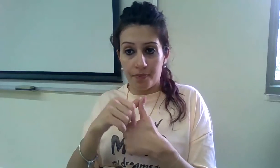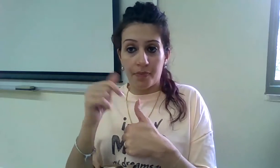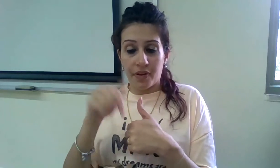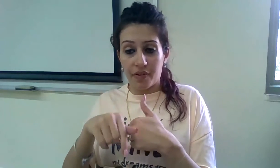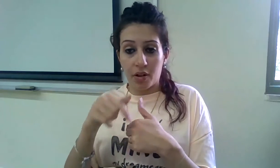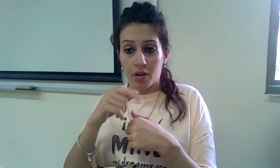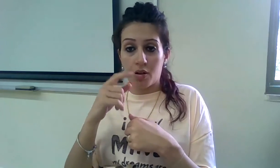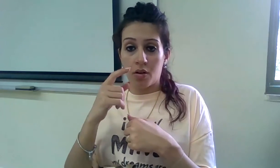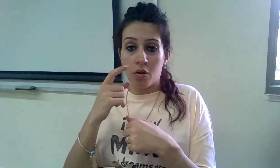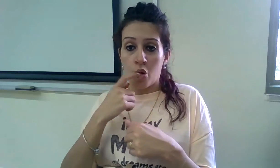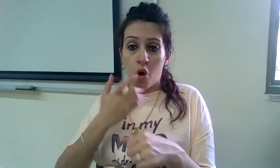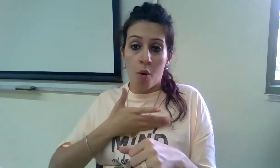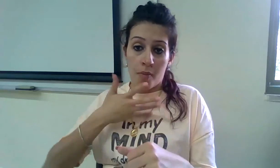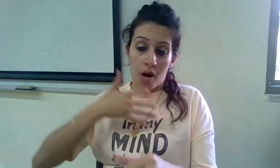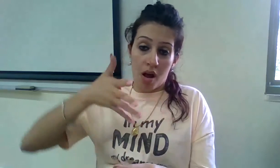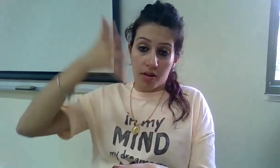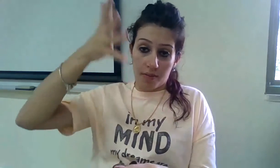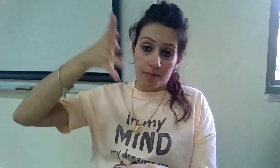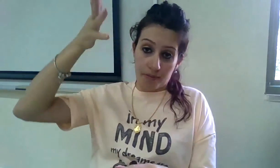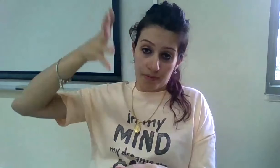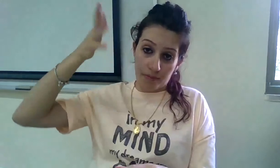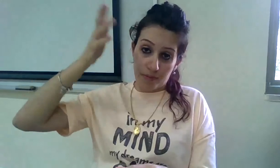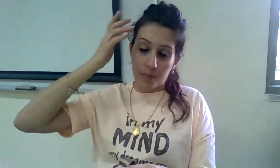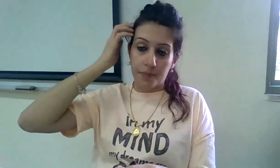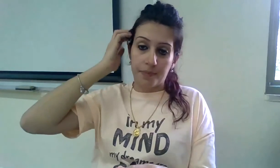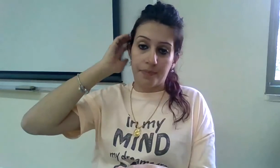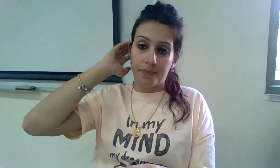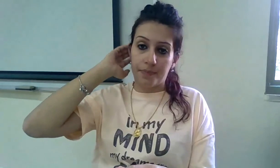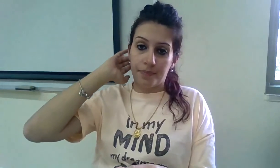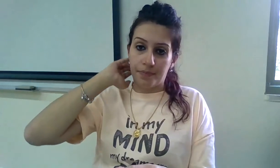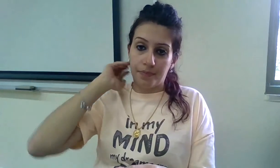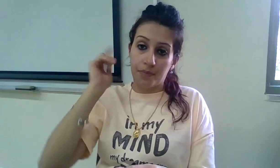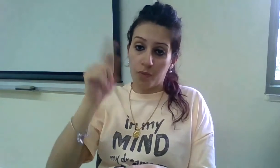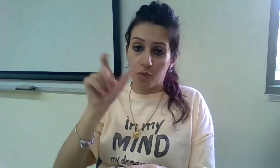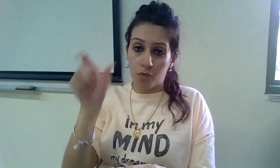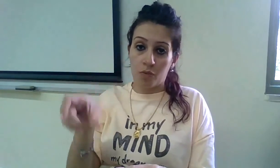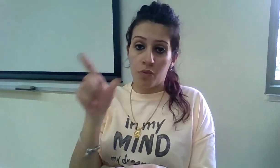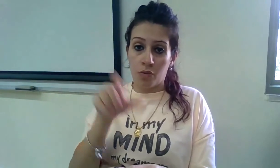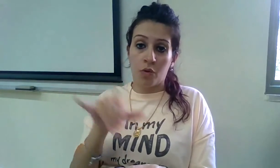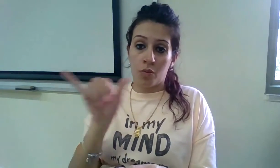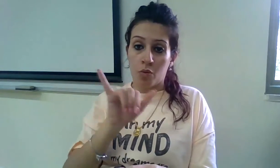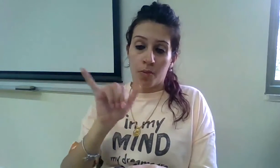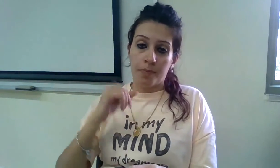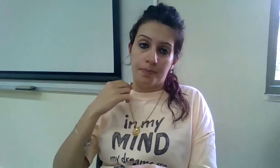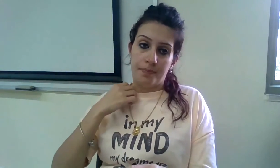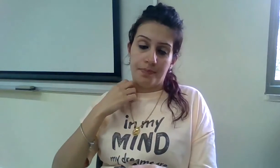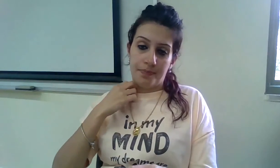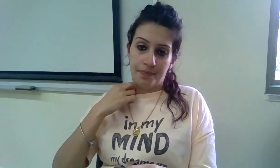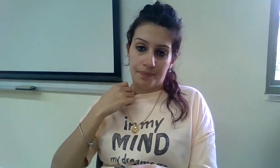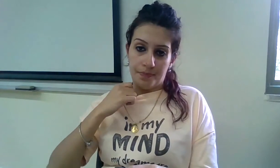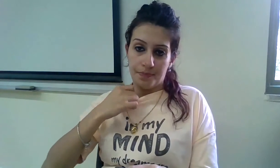to rethink all the standardized testing regimes, because that's the other side